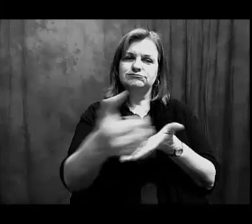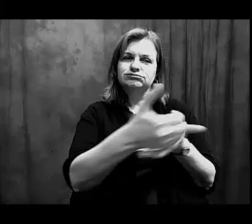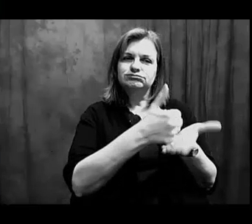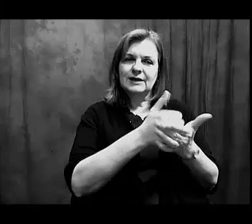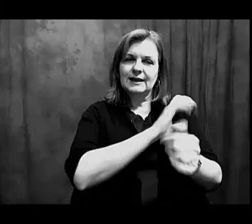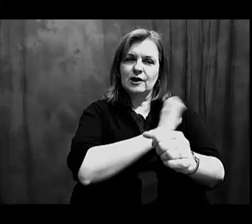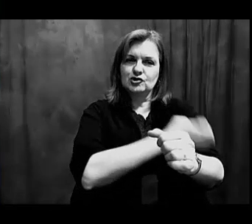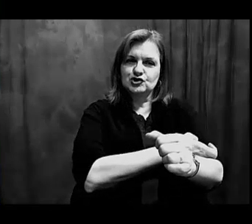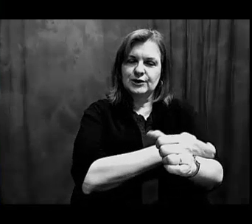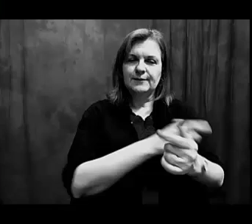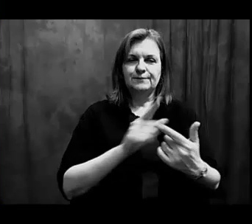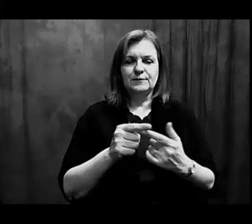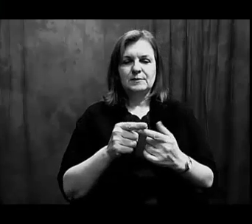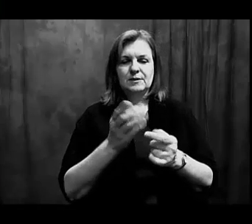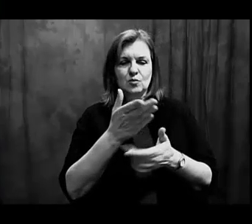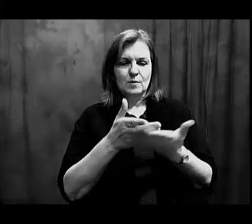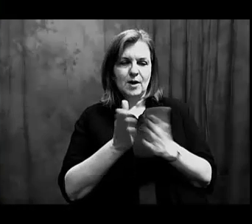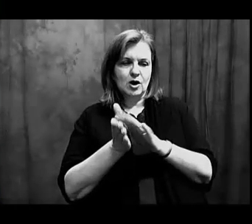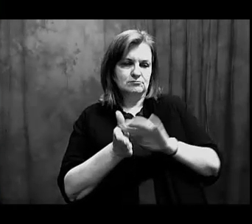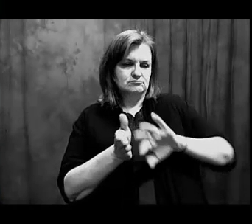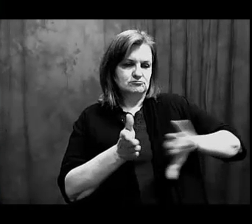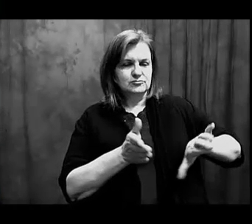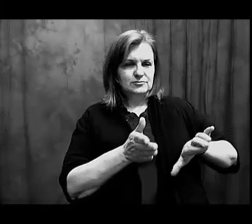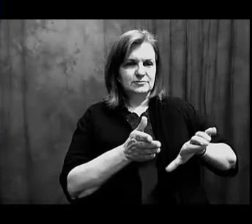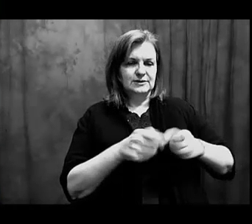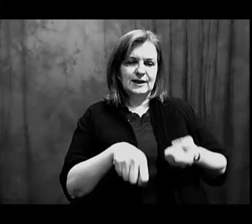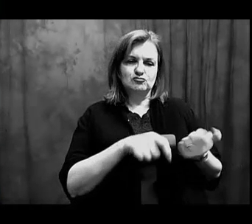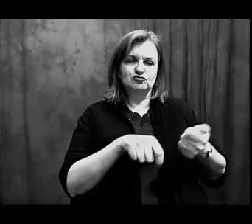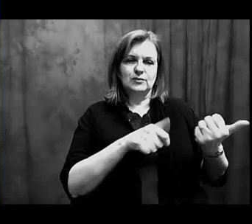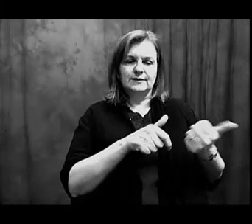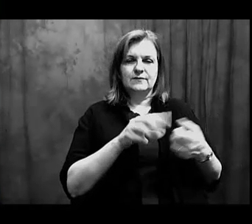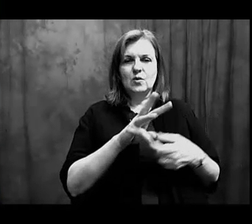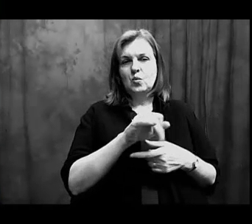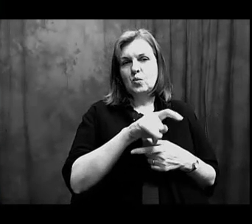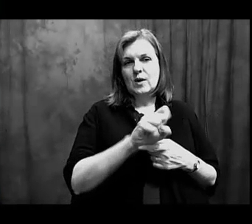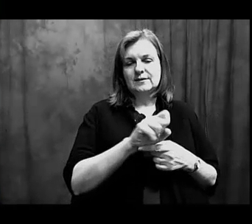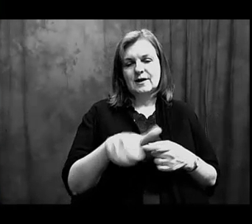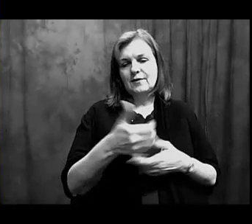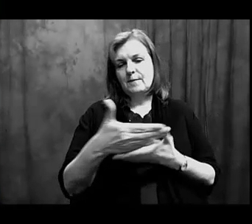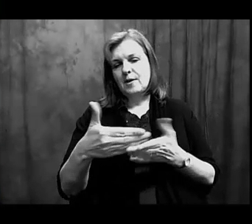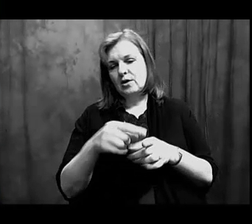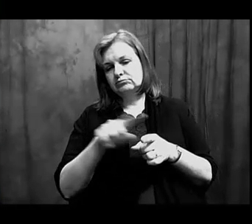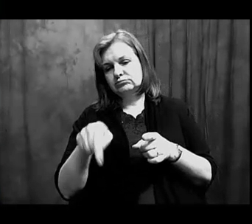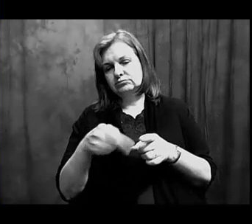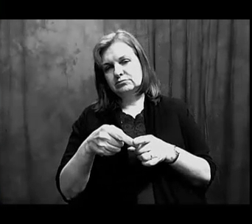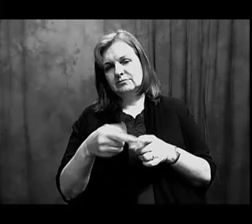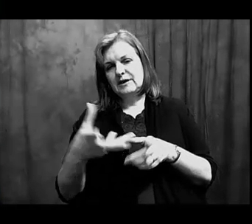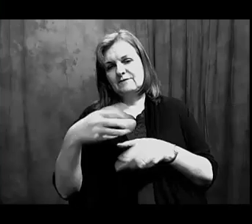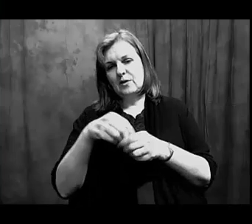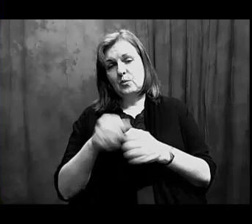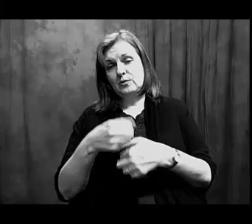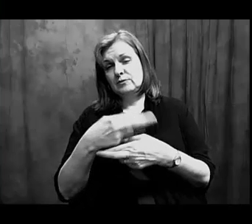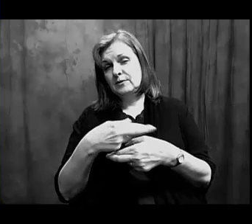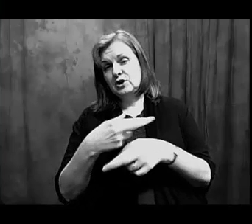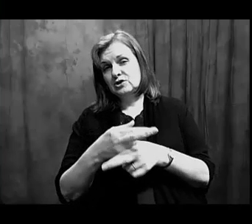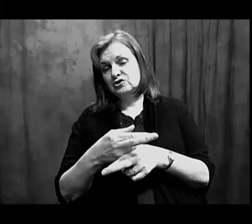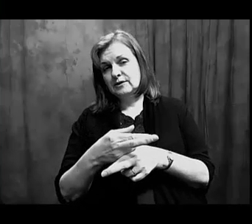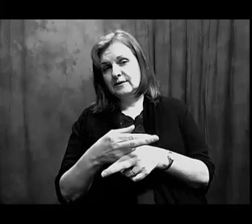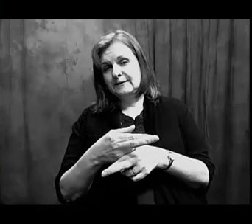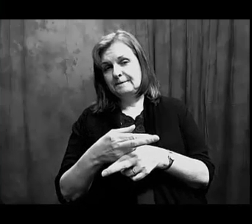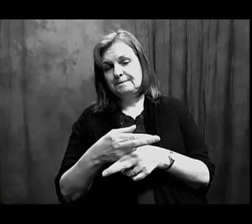this side might be associated with waste disposal this side might be associated with reproduction